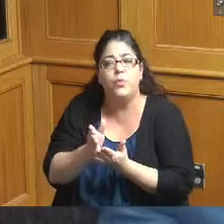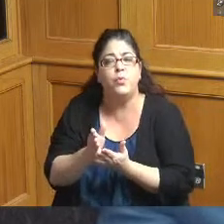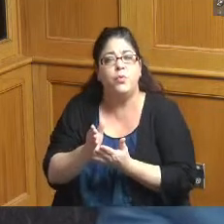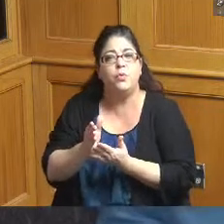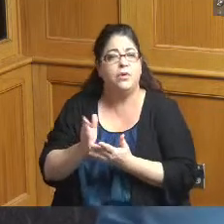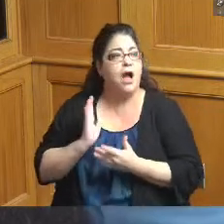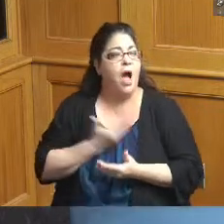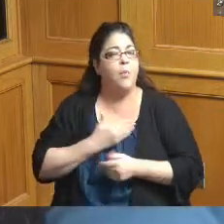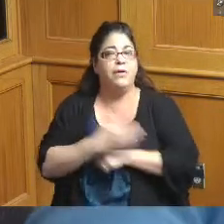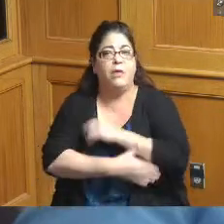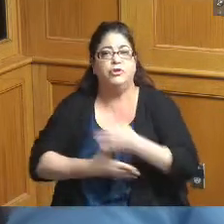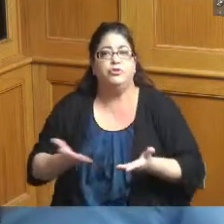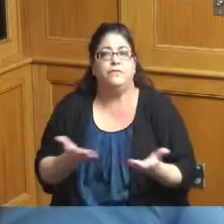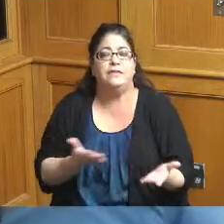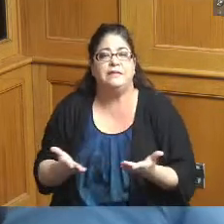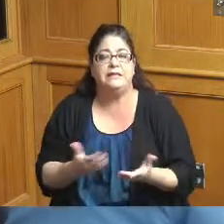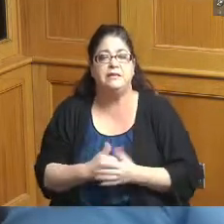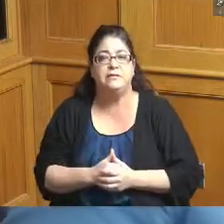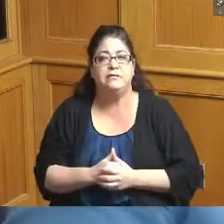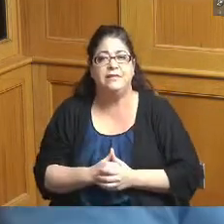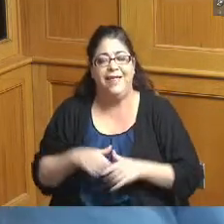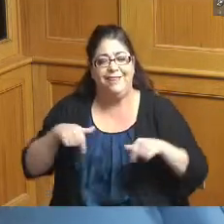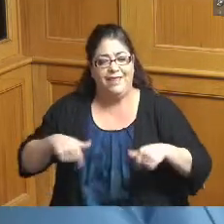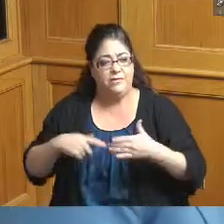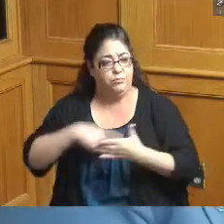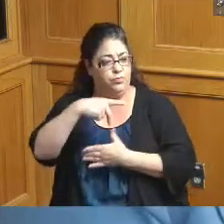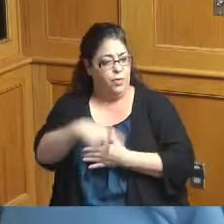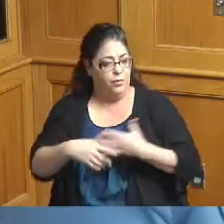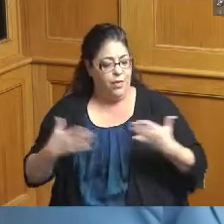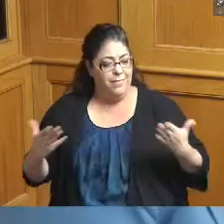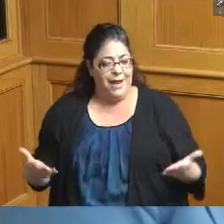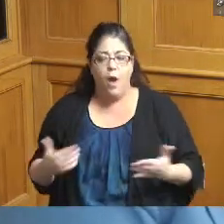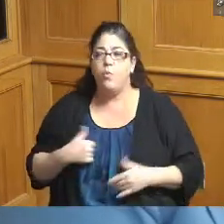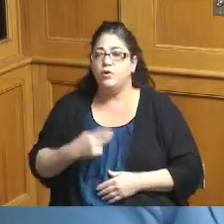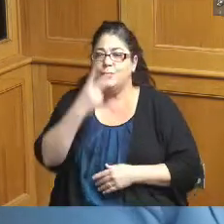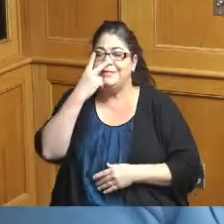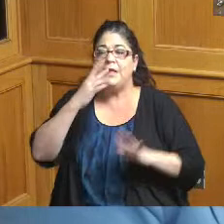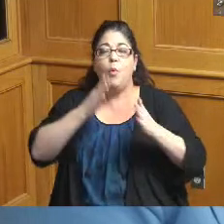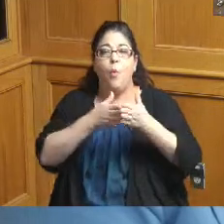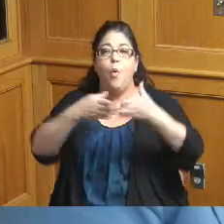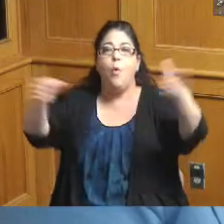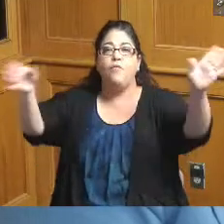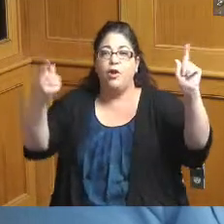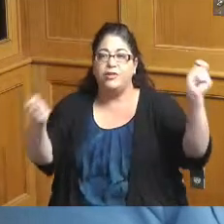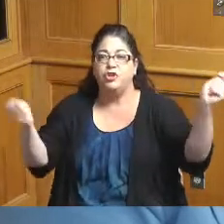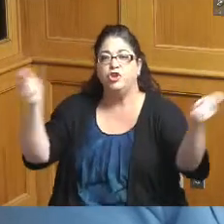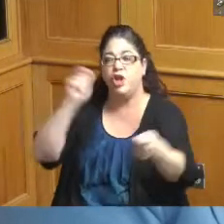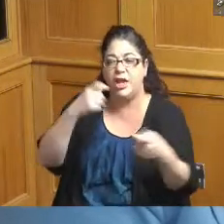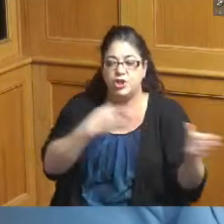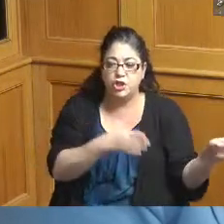investing in this program Network I want to see an overarching change of what is now under your